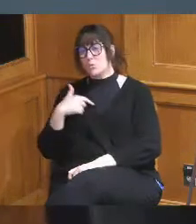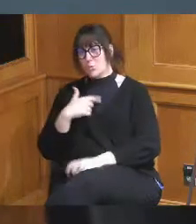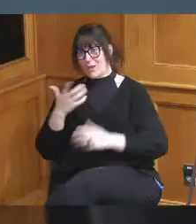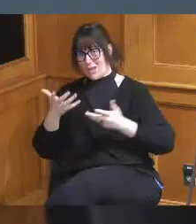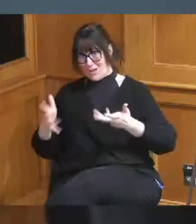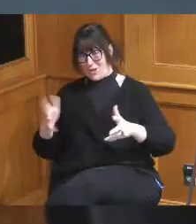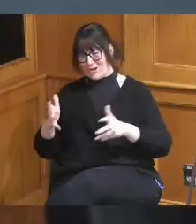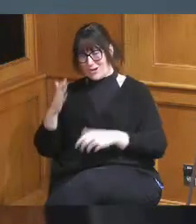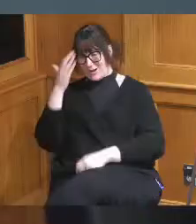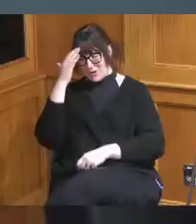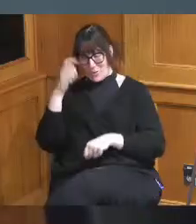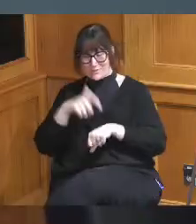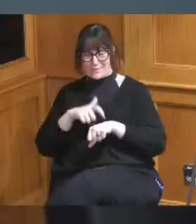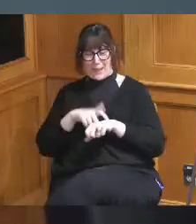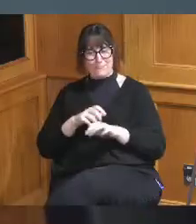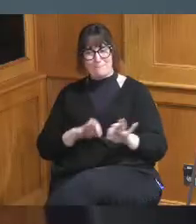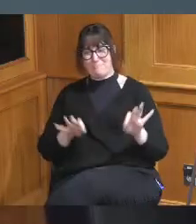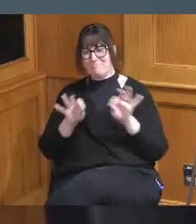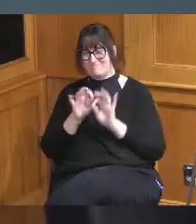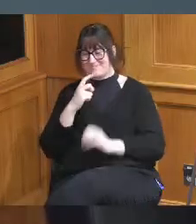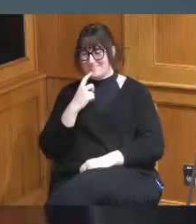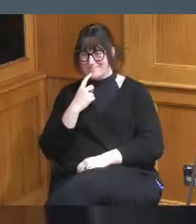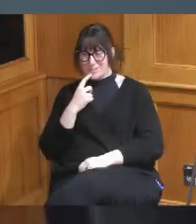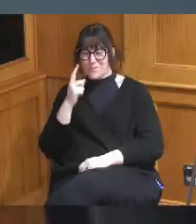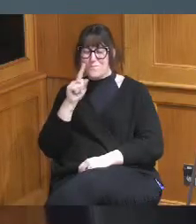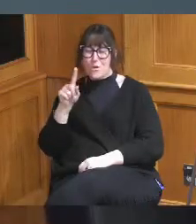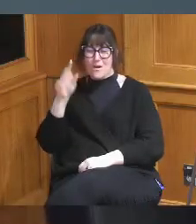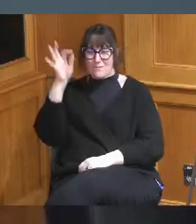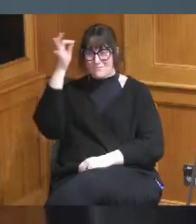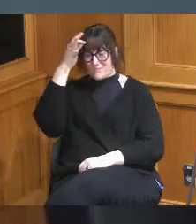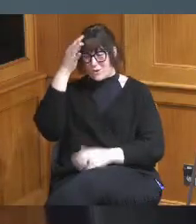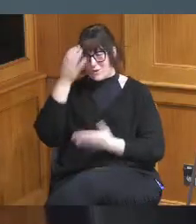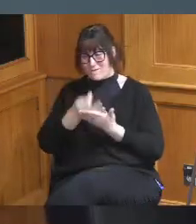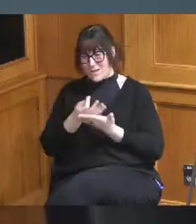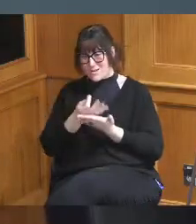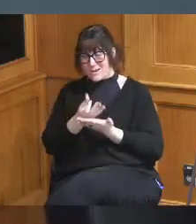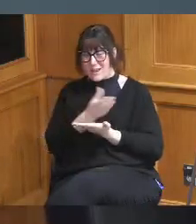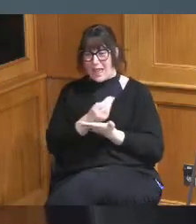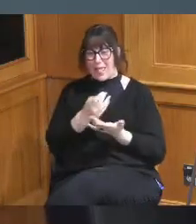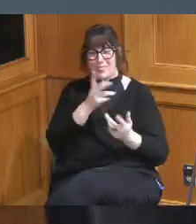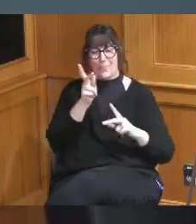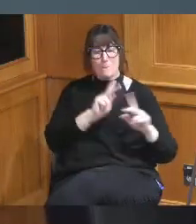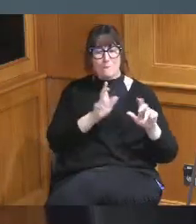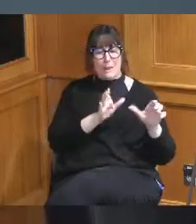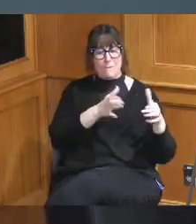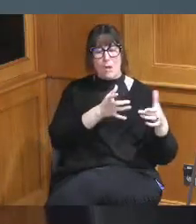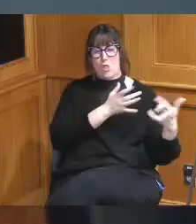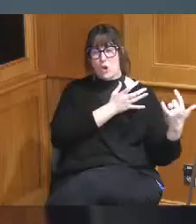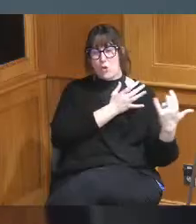it relates to Federal funding and also for the people that are waiting to utilize this facility